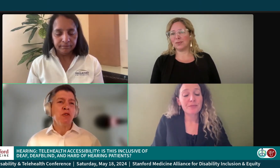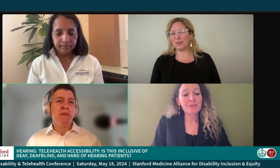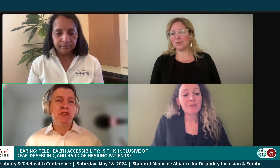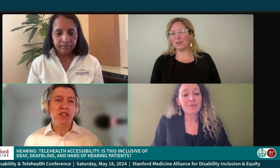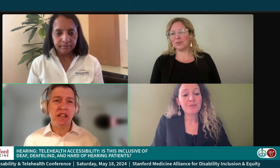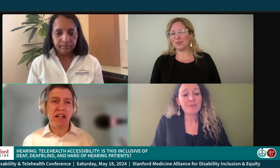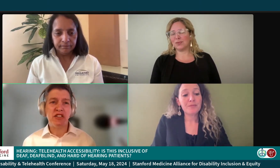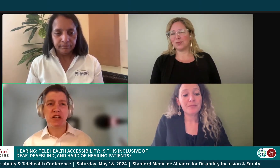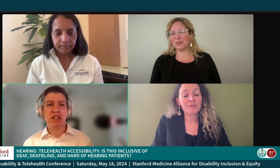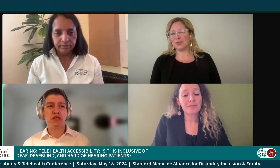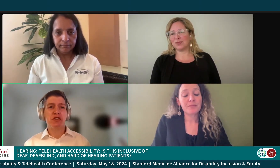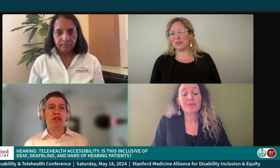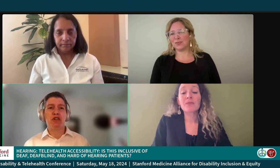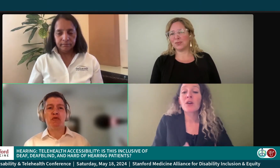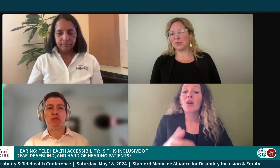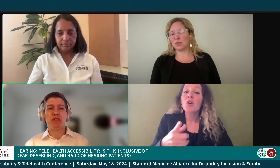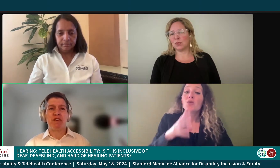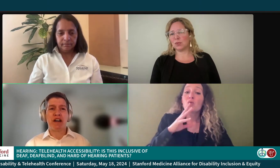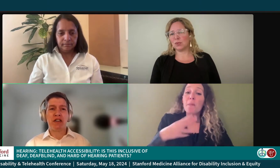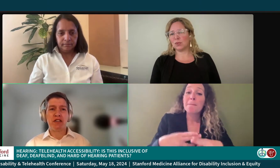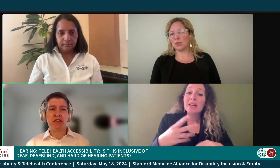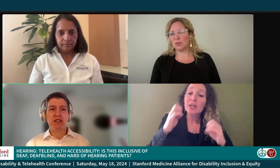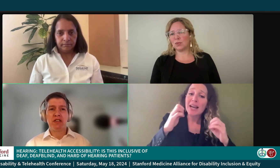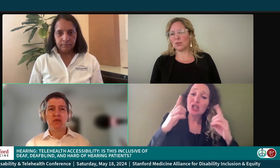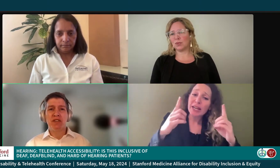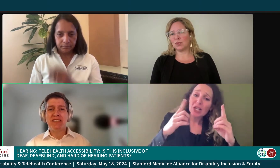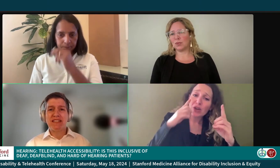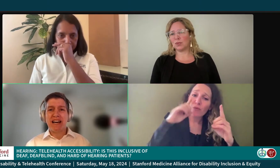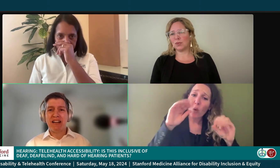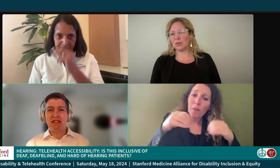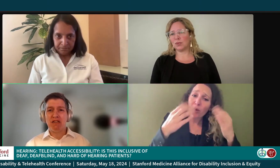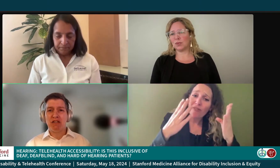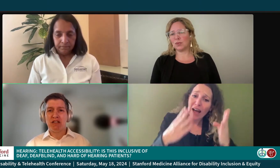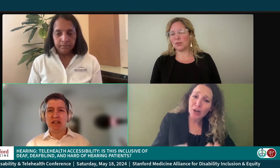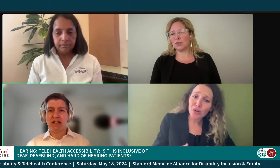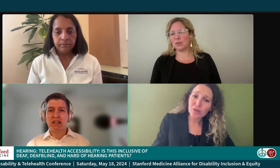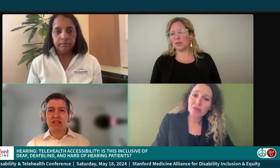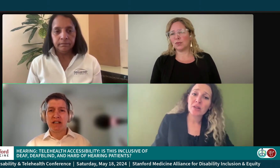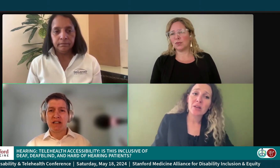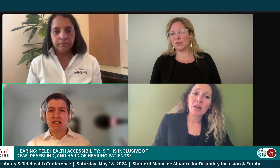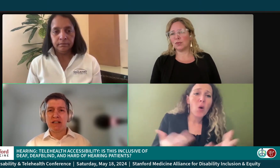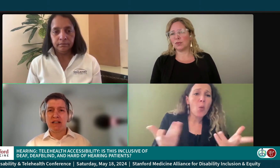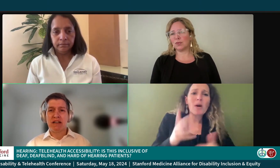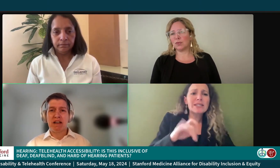You mentioned education of providers, what does that look like exactly, and